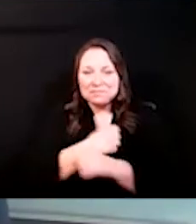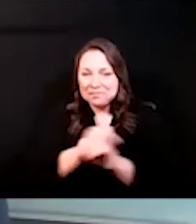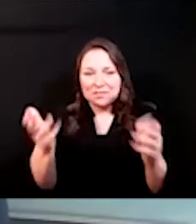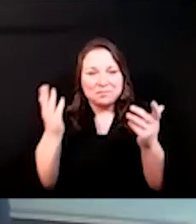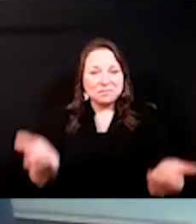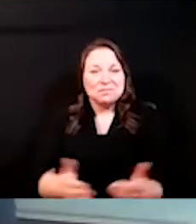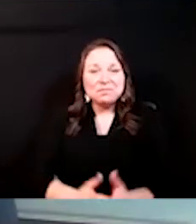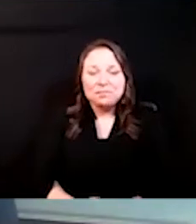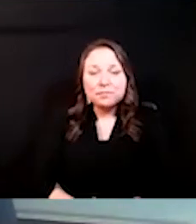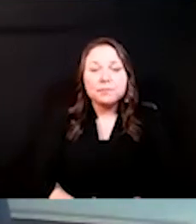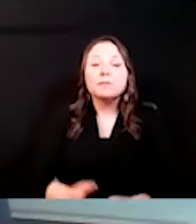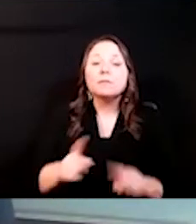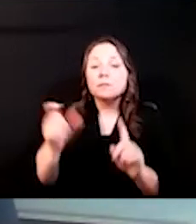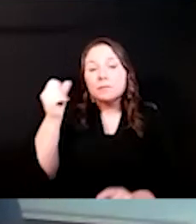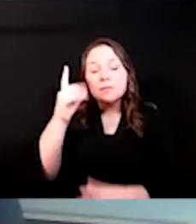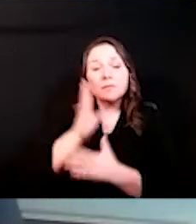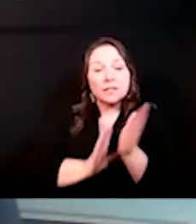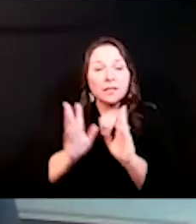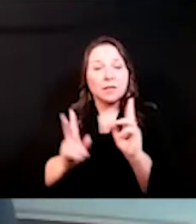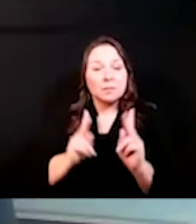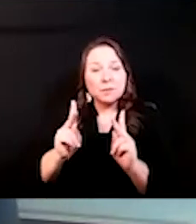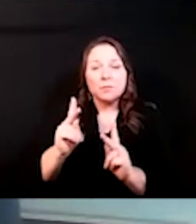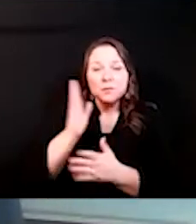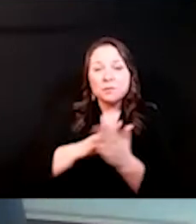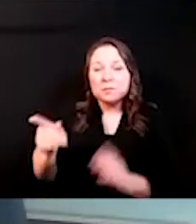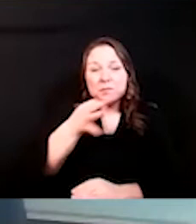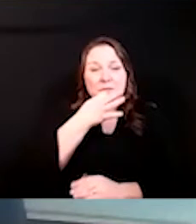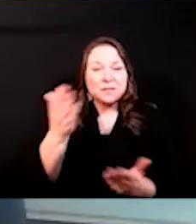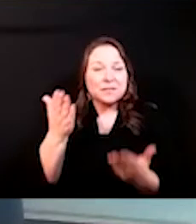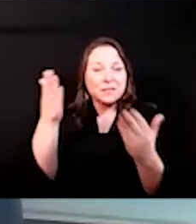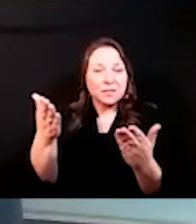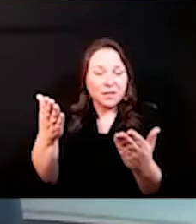FINE AND IT'S SAFE TO DO. HOWEVER, THERE HAVE BEEN SOME